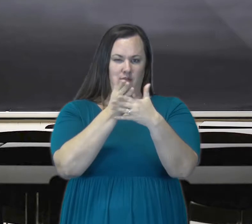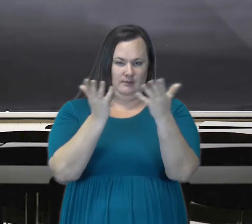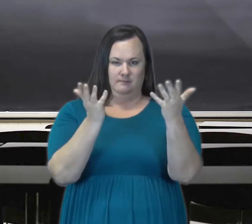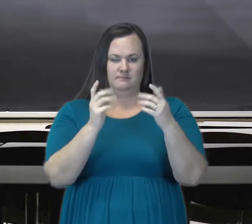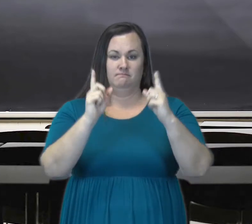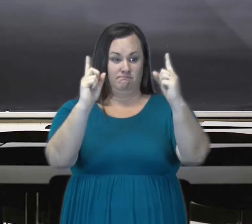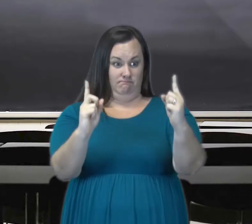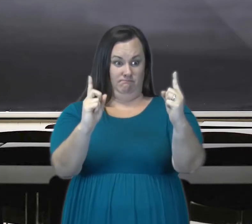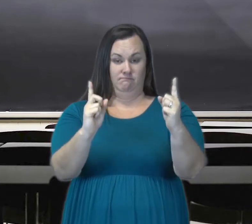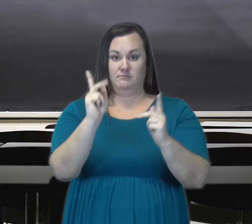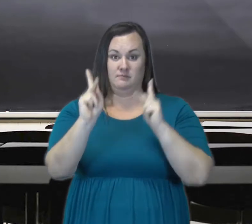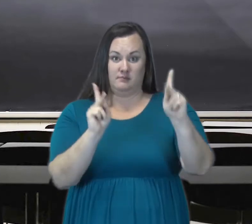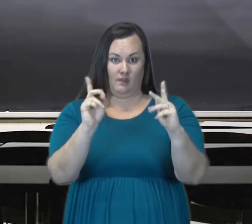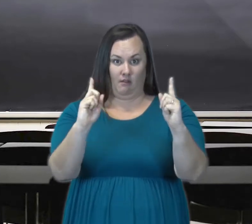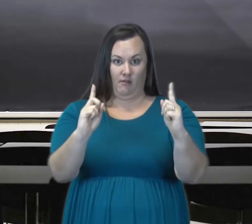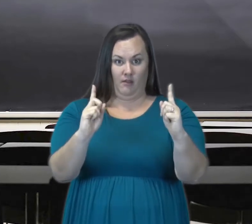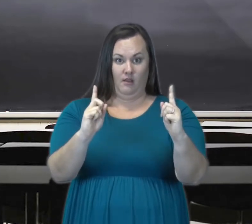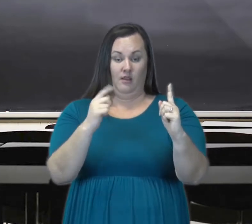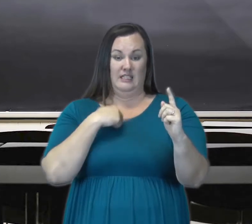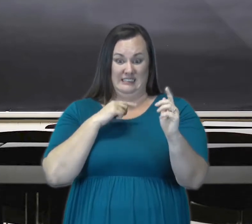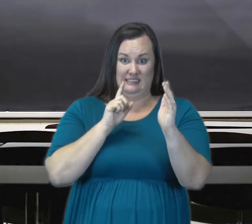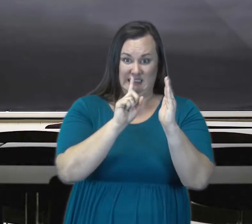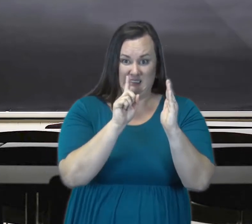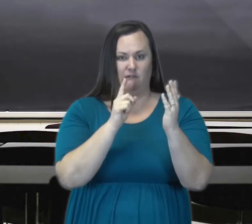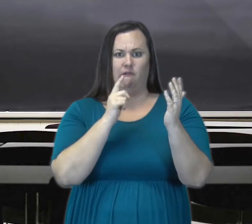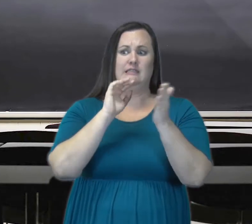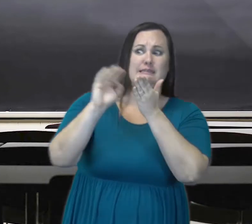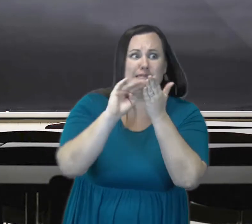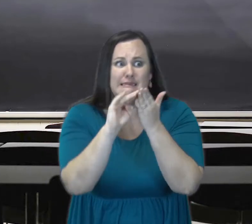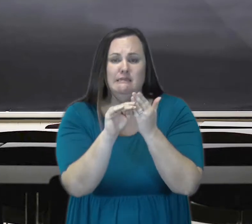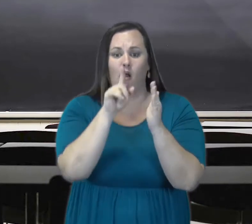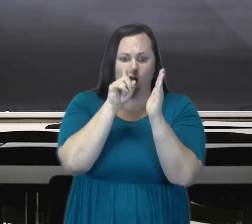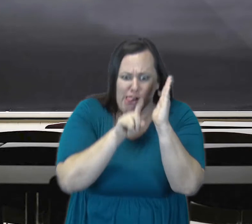when it comes to visual interruptions so trying to walk between two individuals